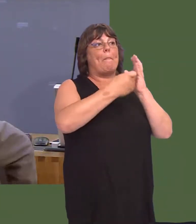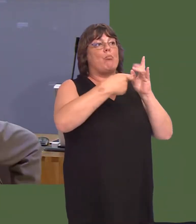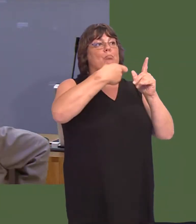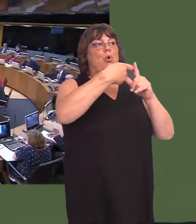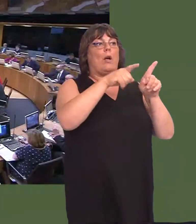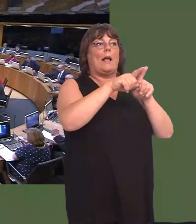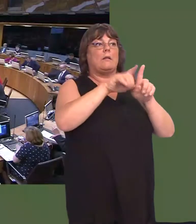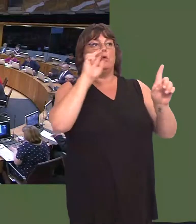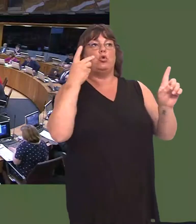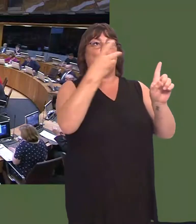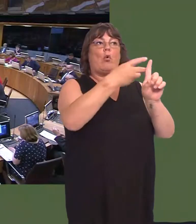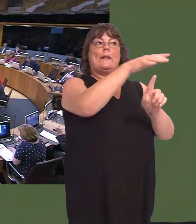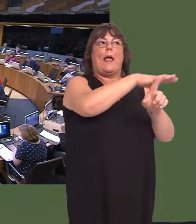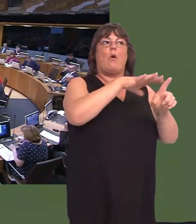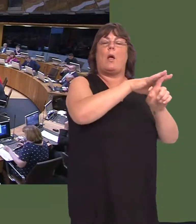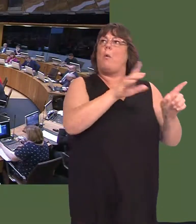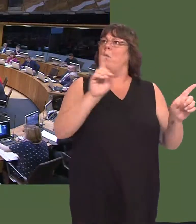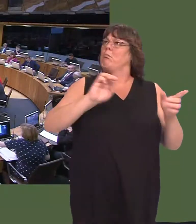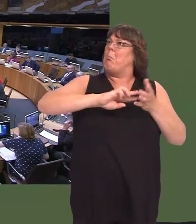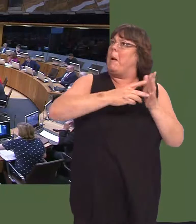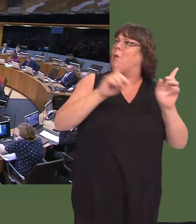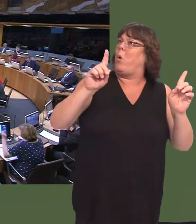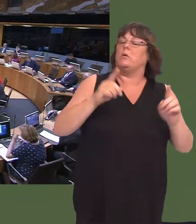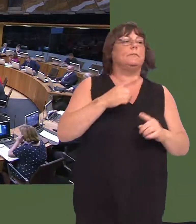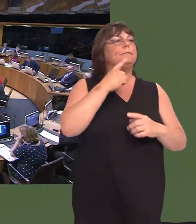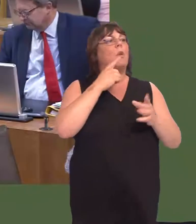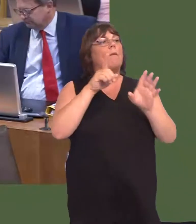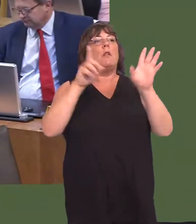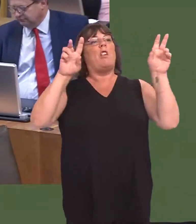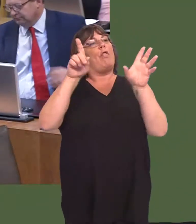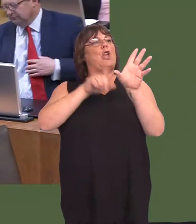OAQ(5)0658(FM) Carwyn Jones: The Year of Legends 2017 provides